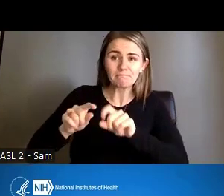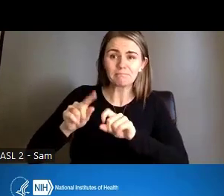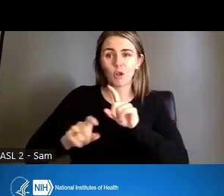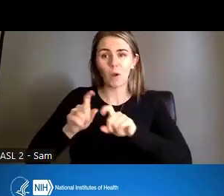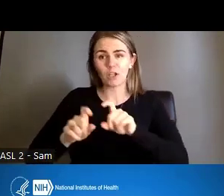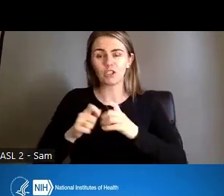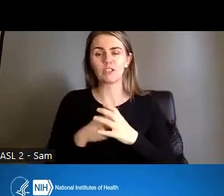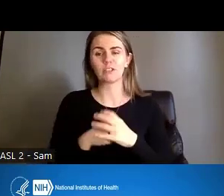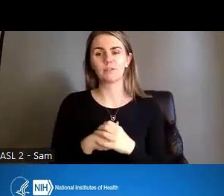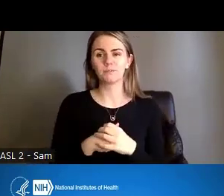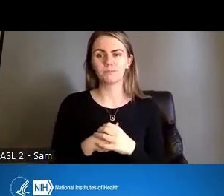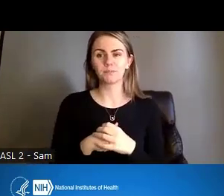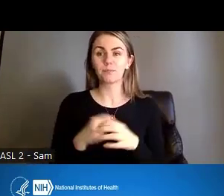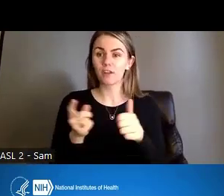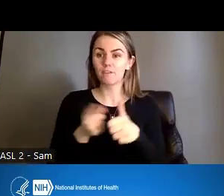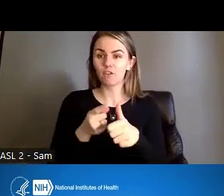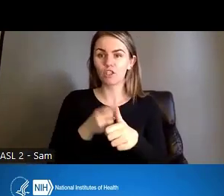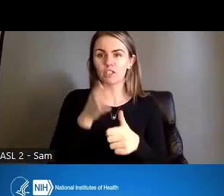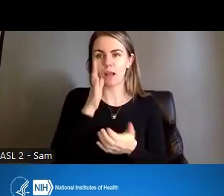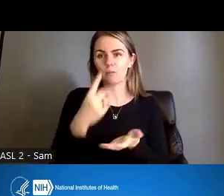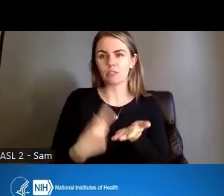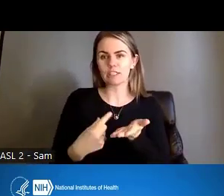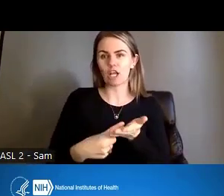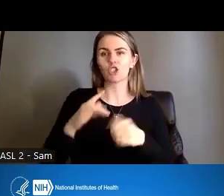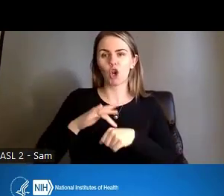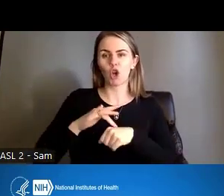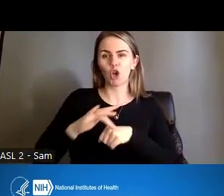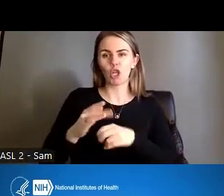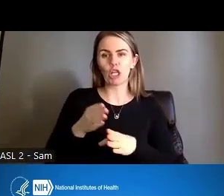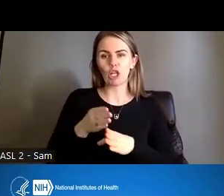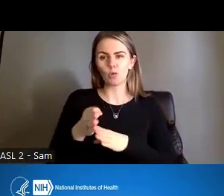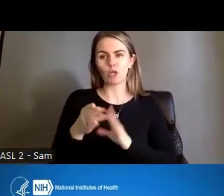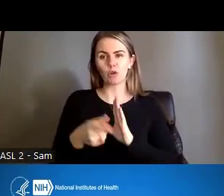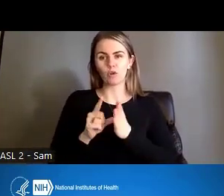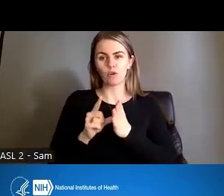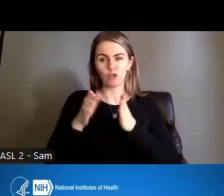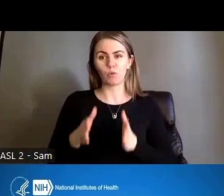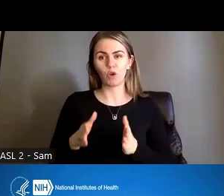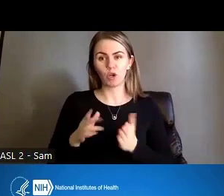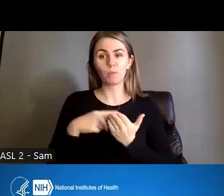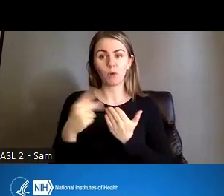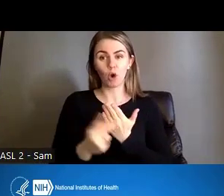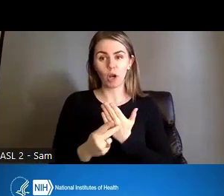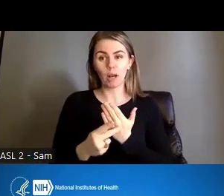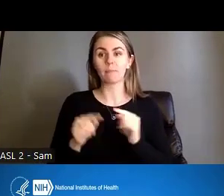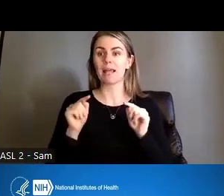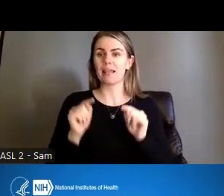briefly, the early career reviewer program, and this program is really one of the best ways